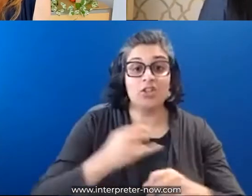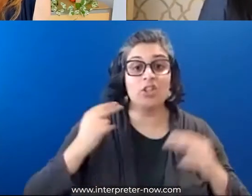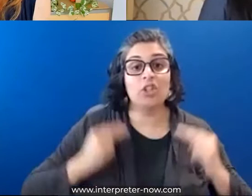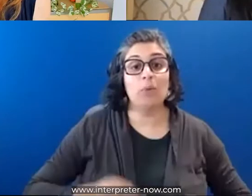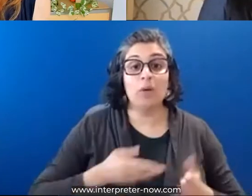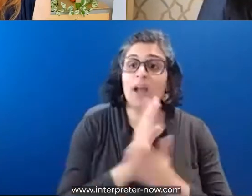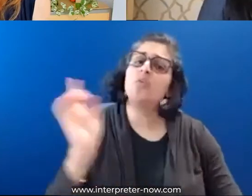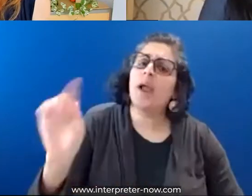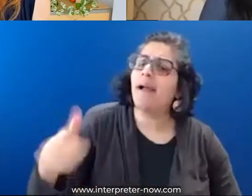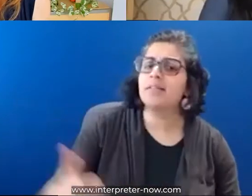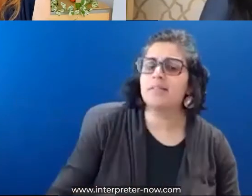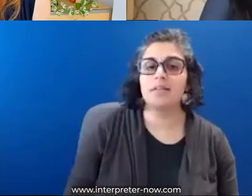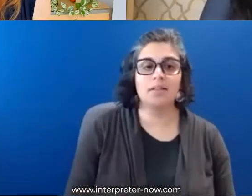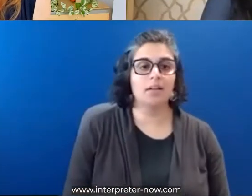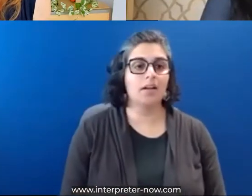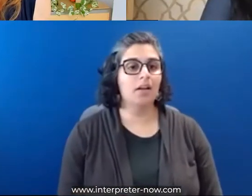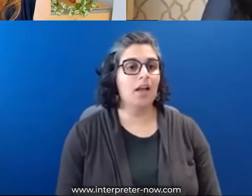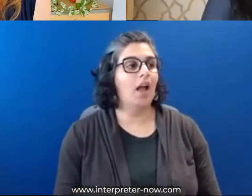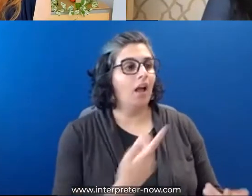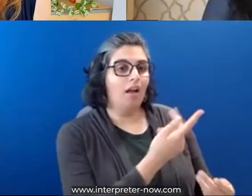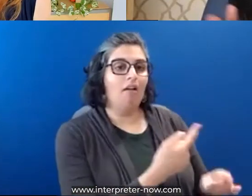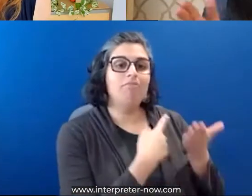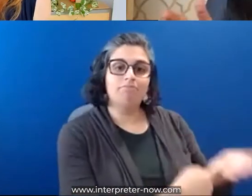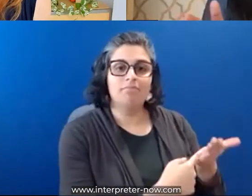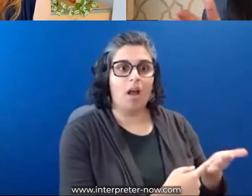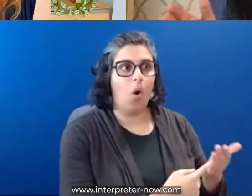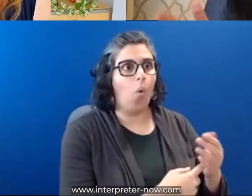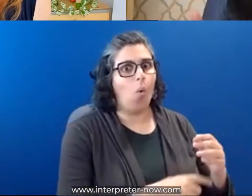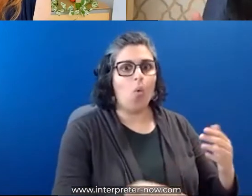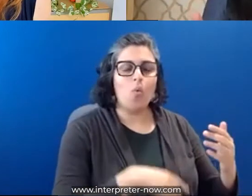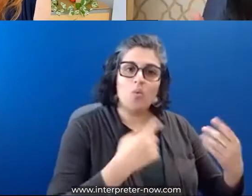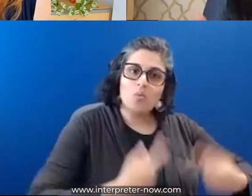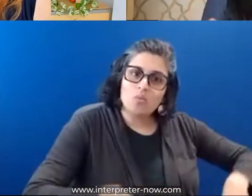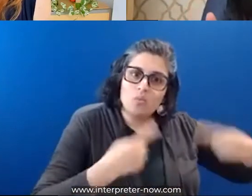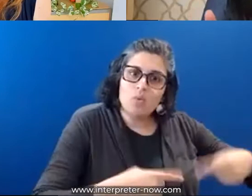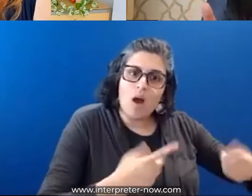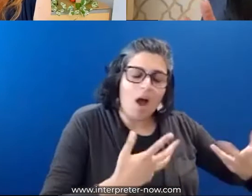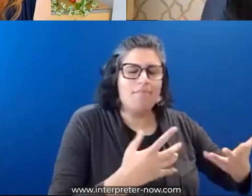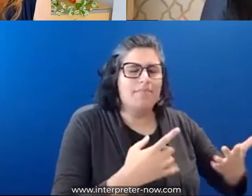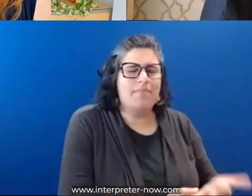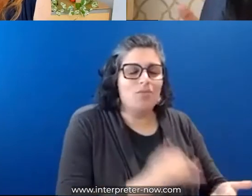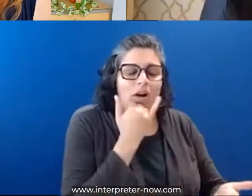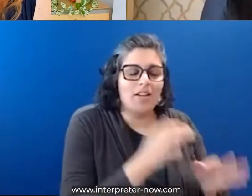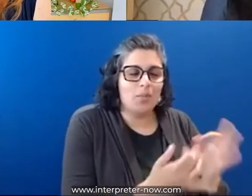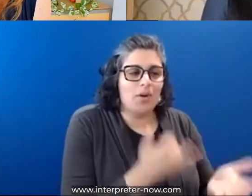And we had a conversation that lasted a long hours and hours about areas of common ground